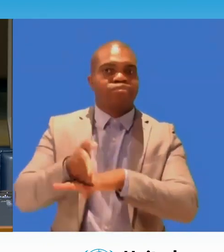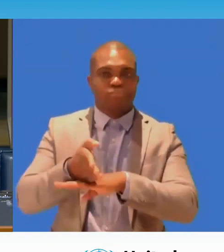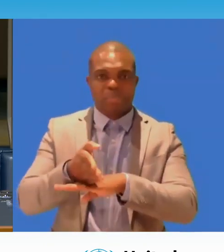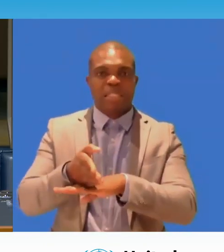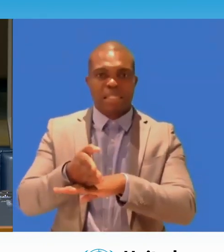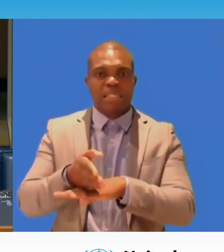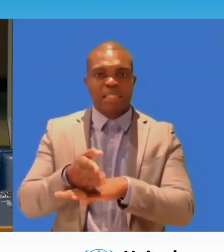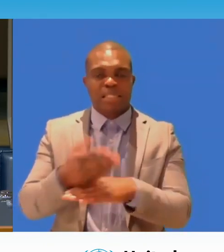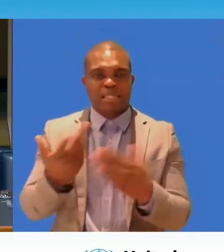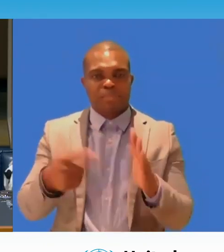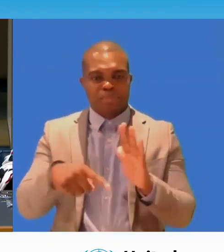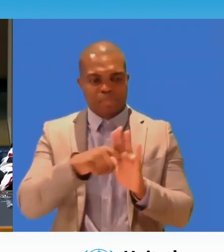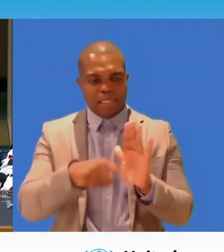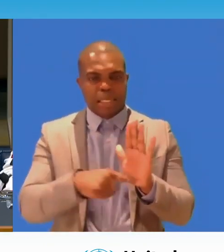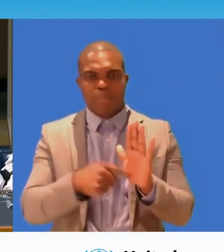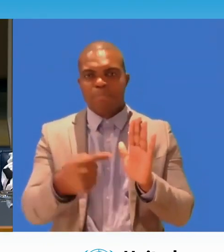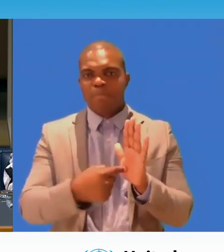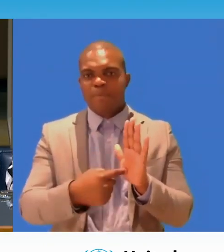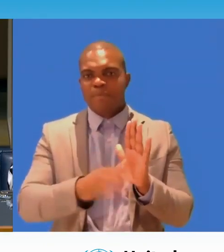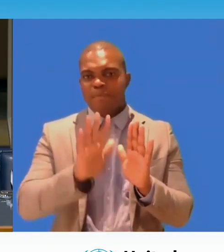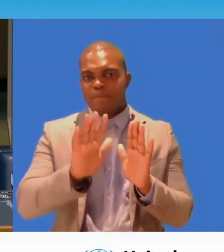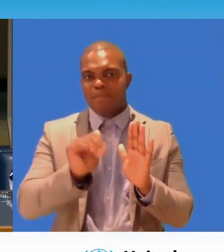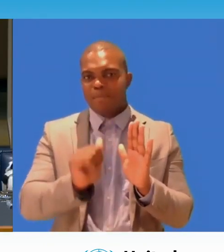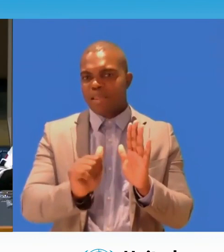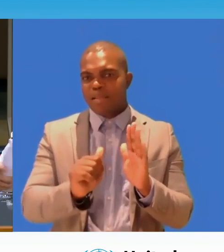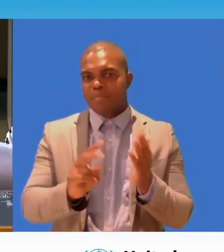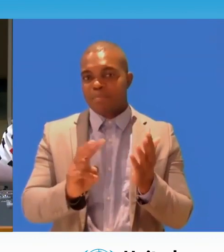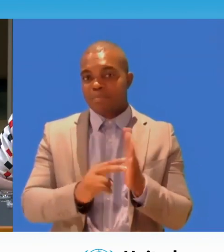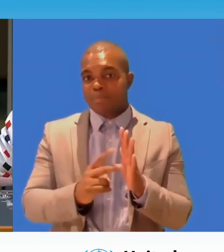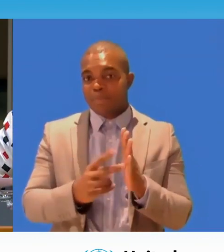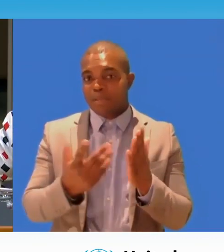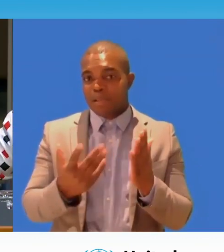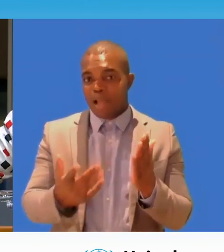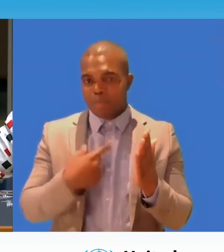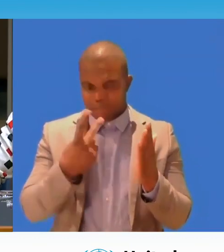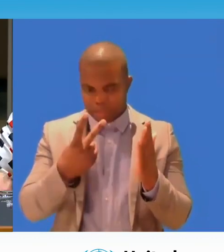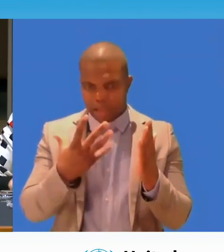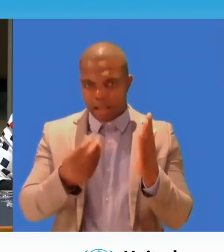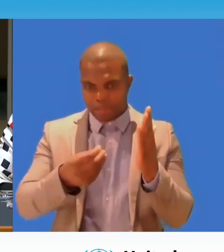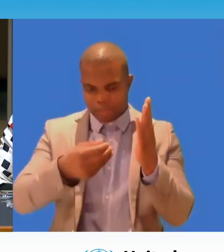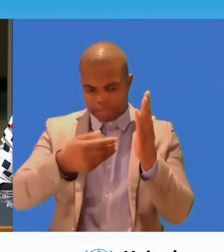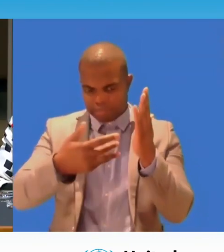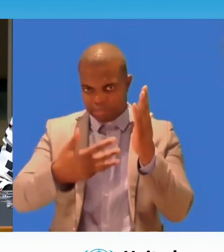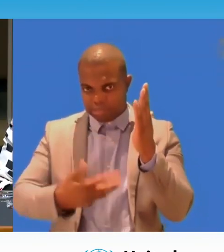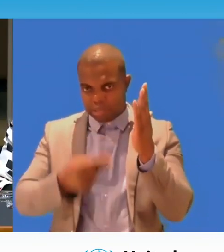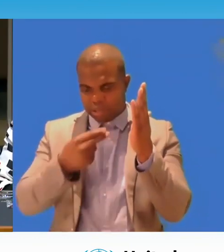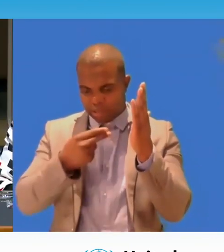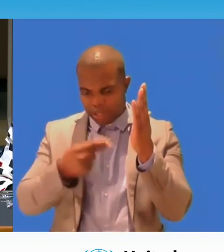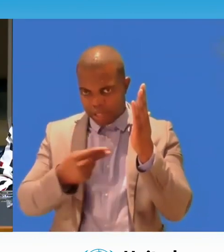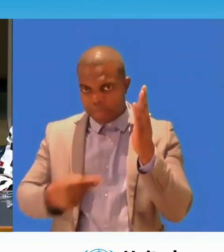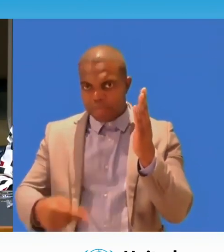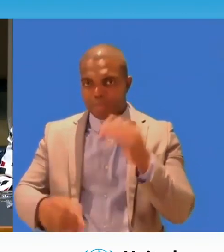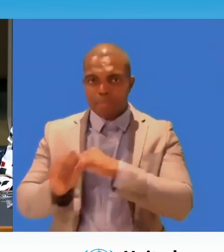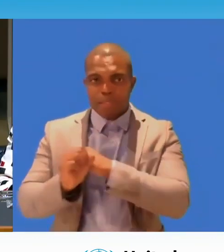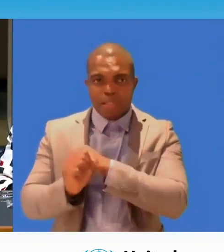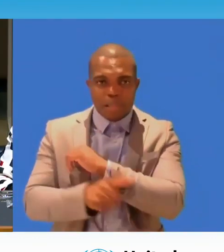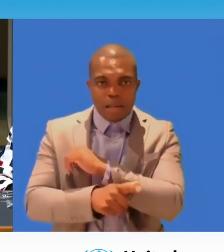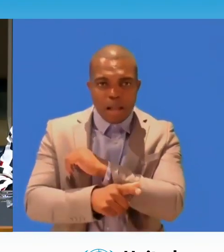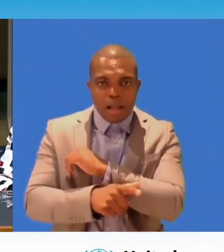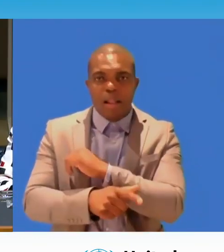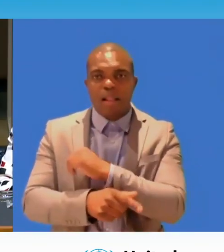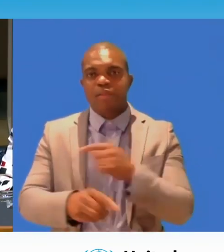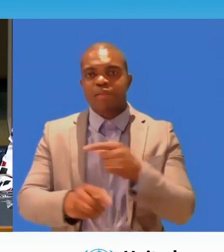item and uh I have on my list senal to be followed by sonoman Islands as the last